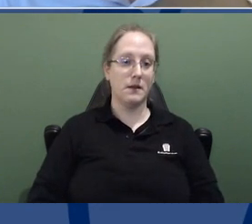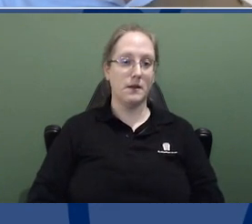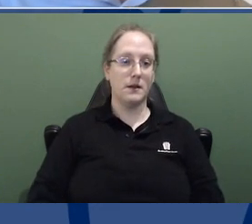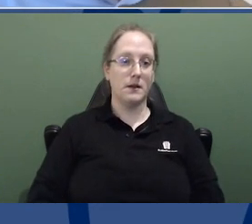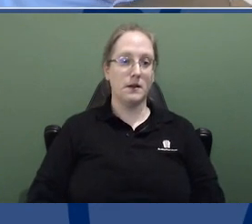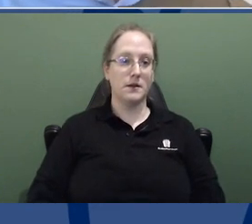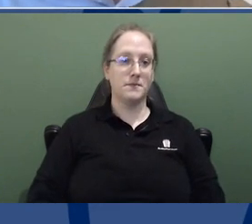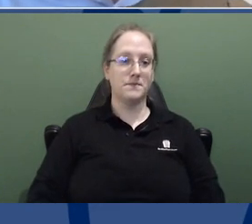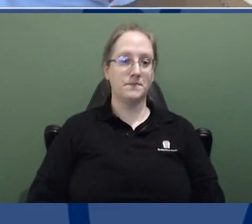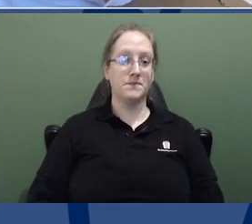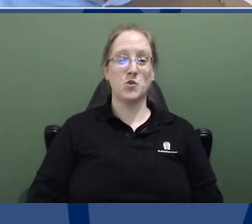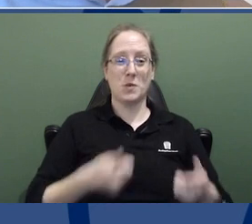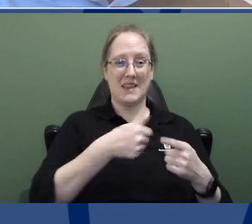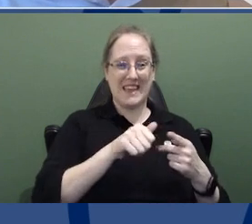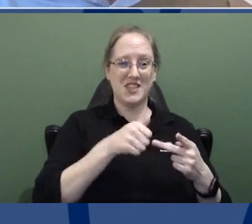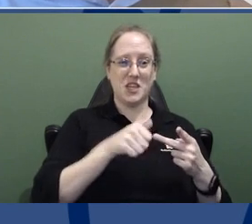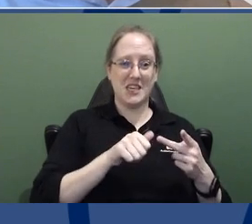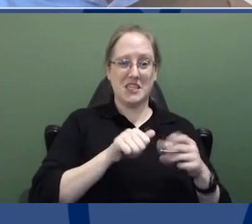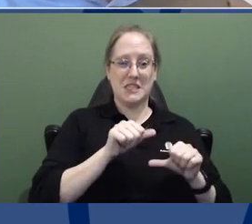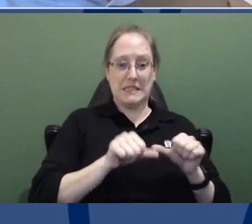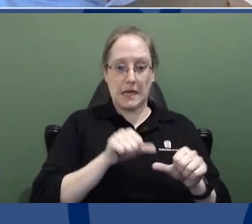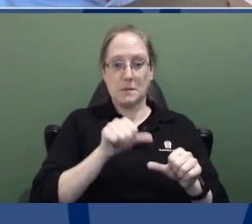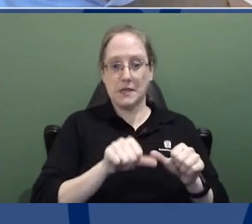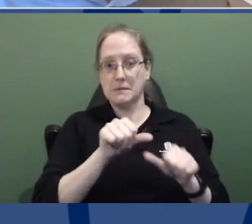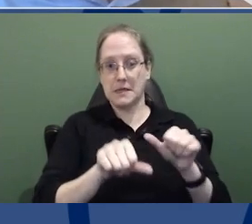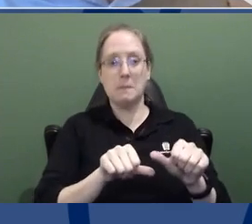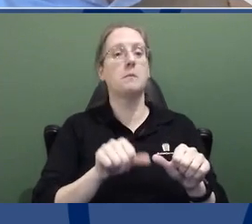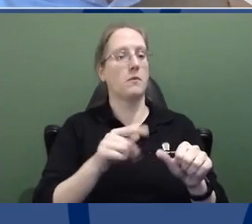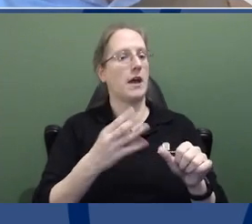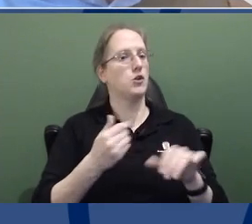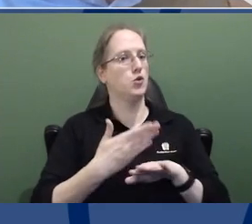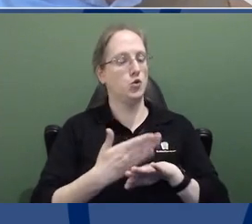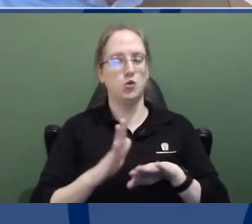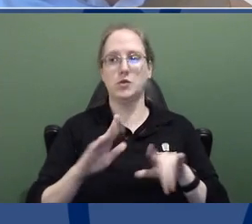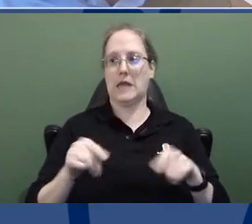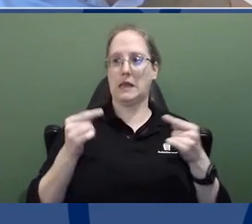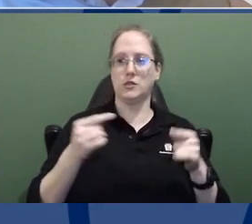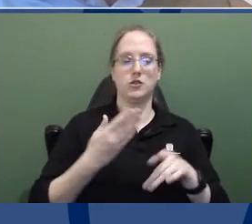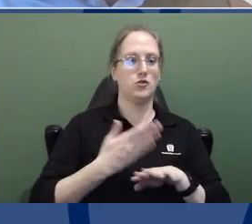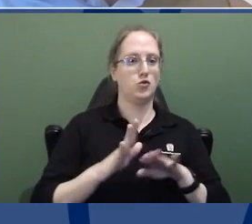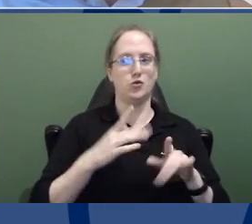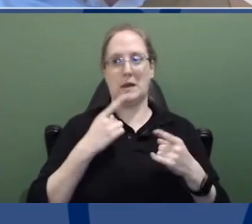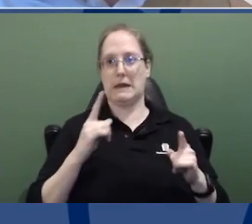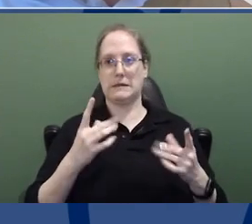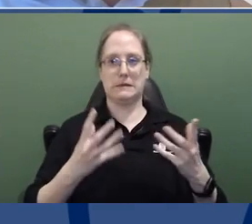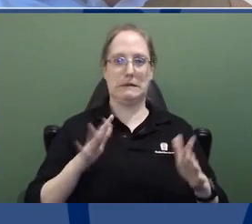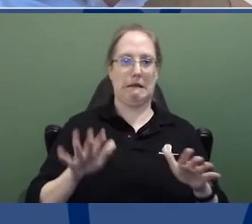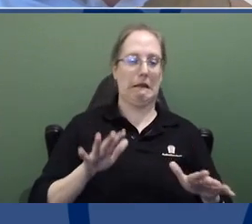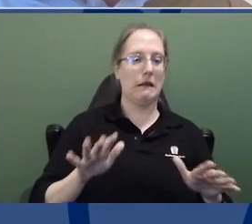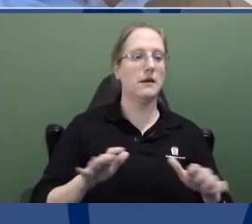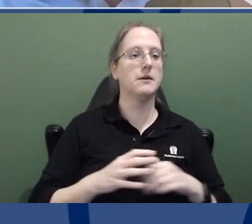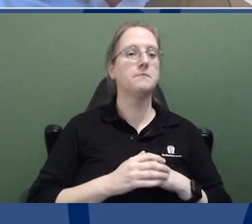new challenges have emerged. And we know from the Jobsaver experience, we had around four